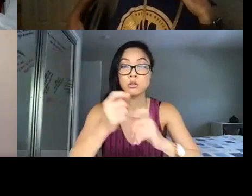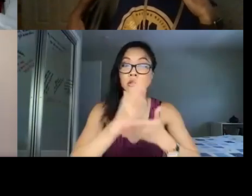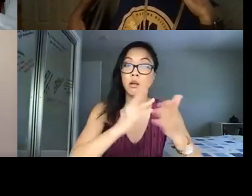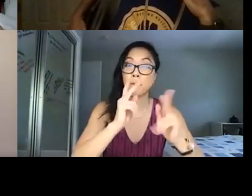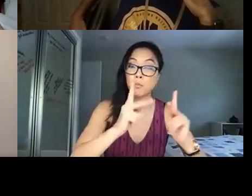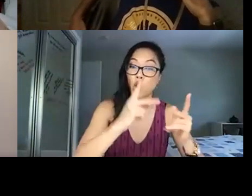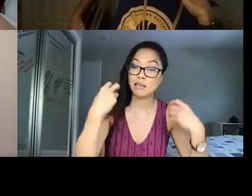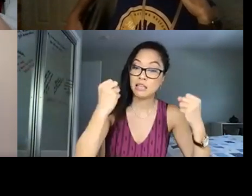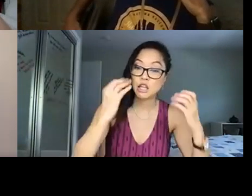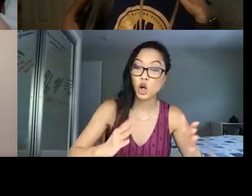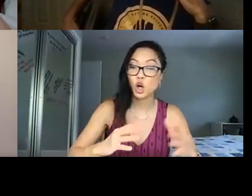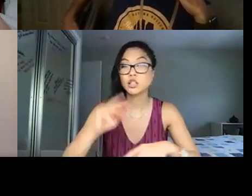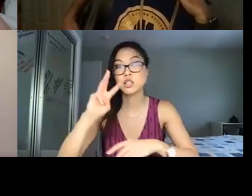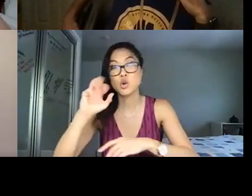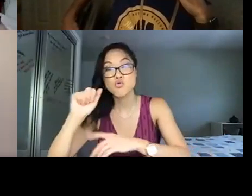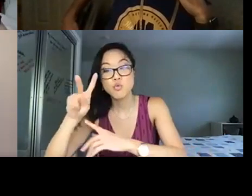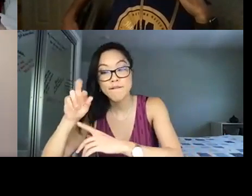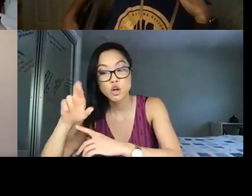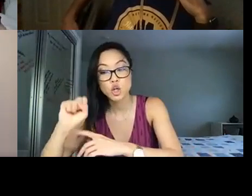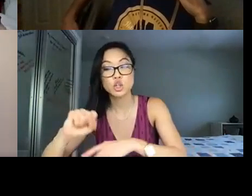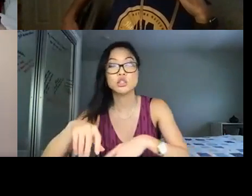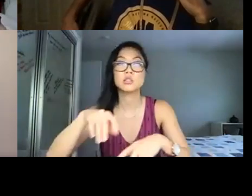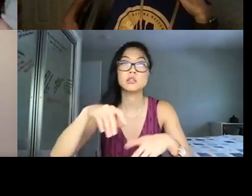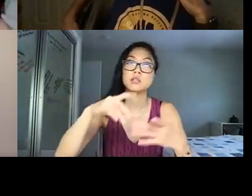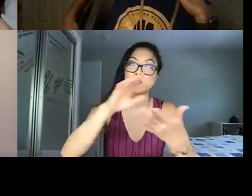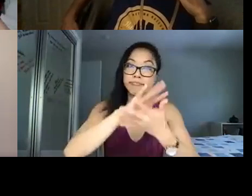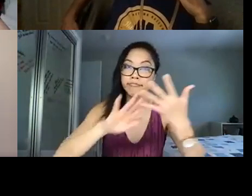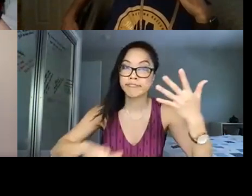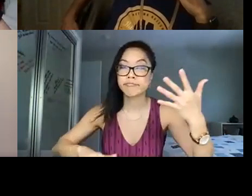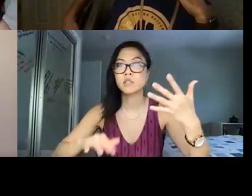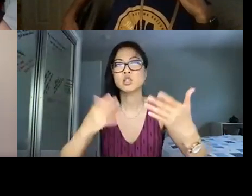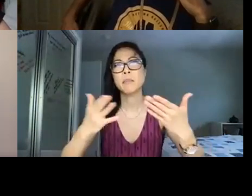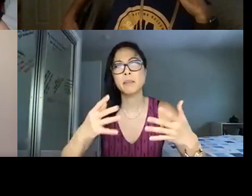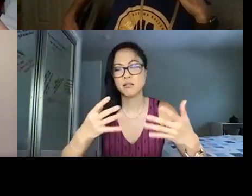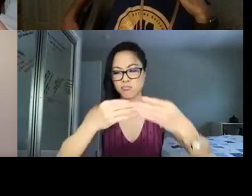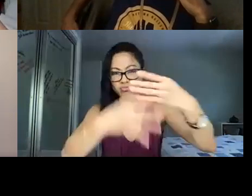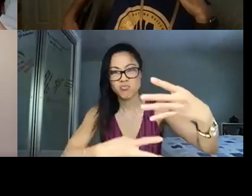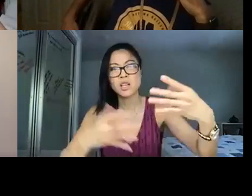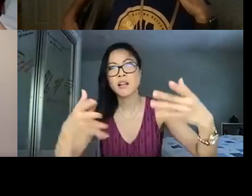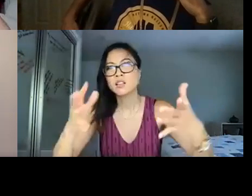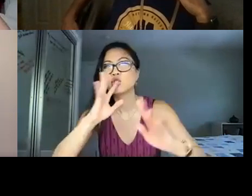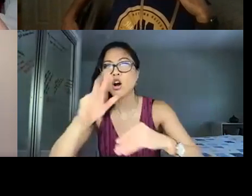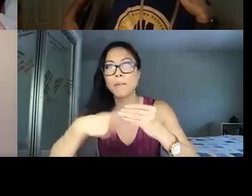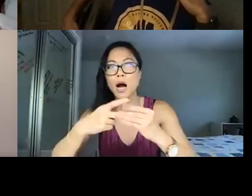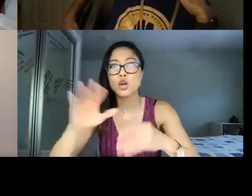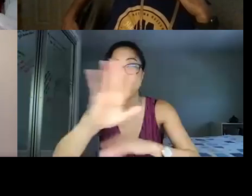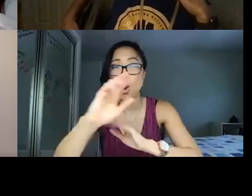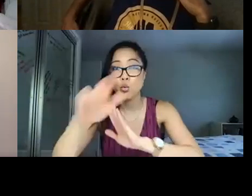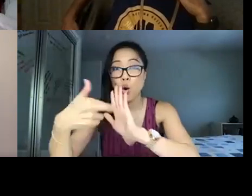so maybe we can go around and just talk about what role you see yourself playing and then if you have been a part of any